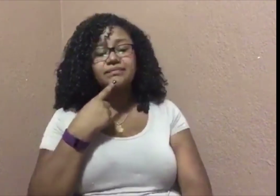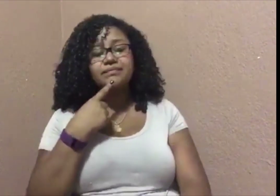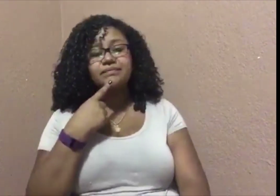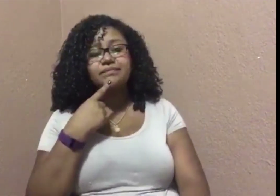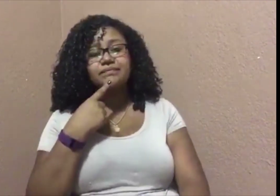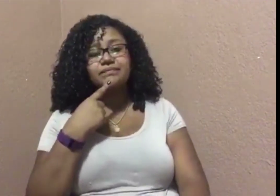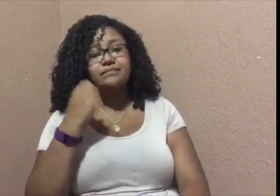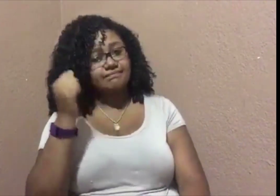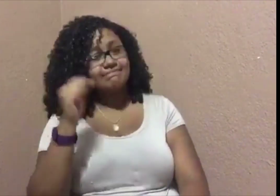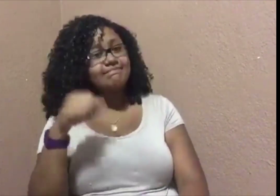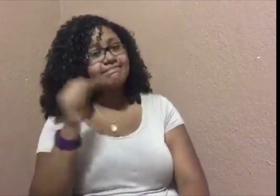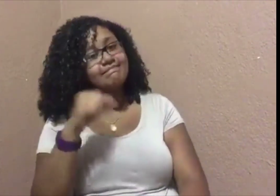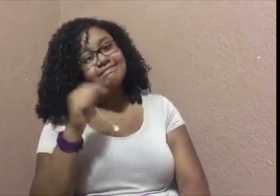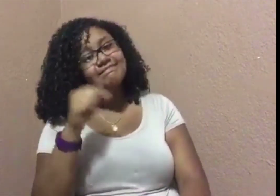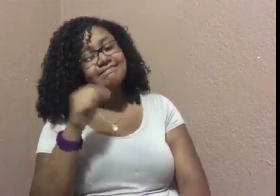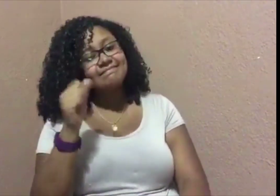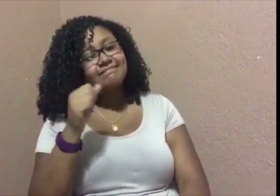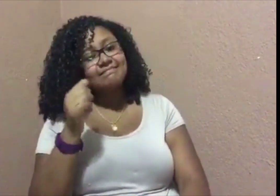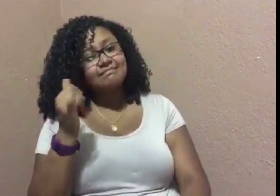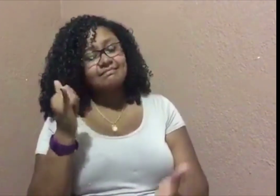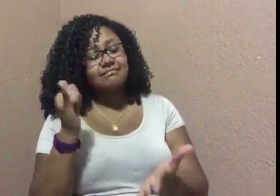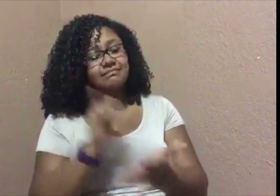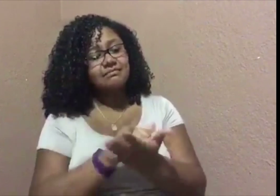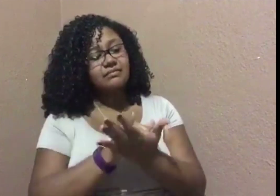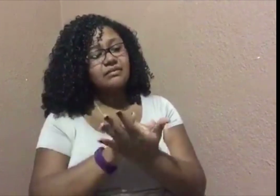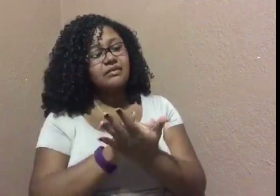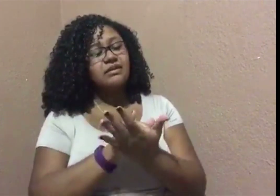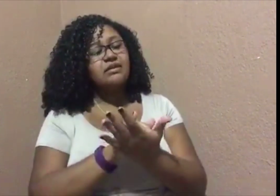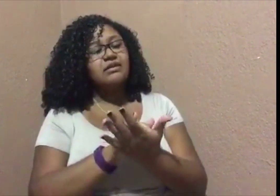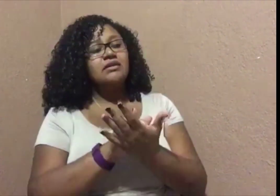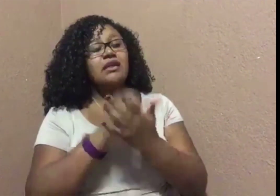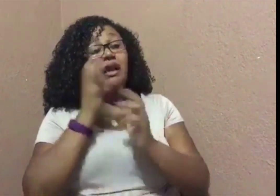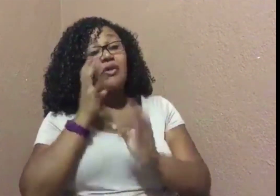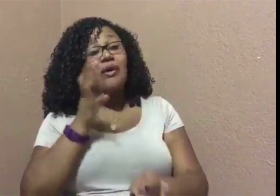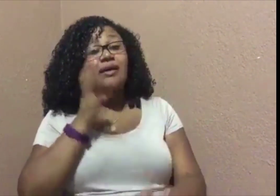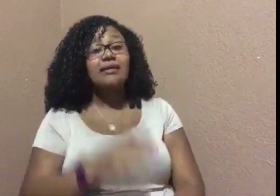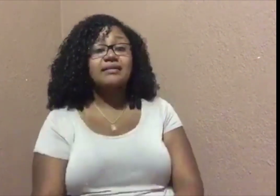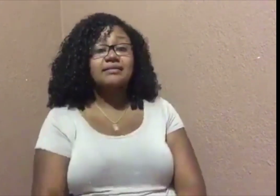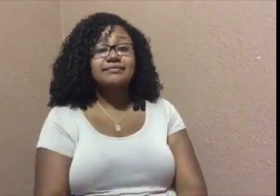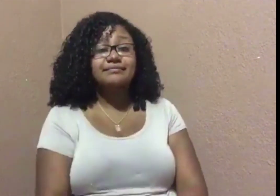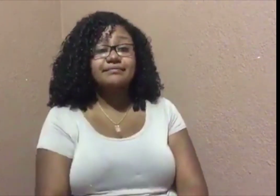I said yes, and hung up to cry.